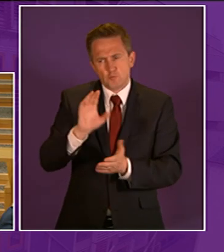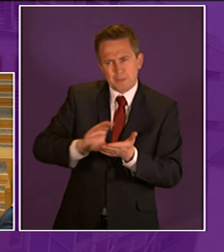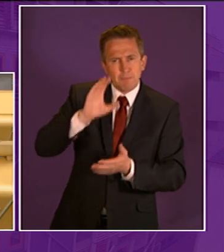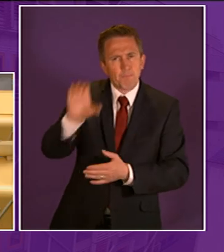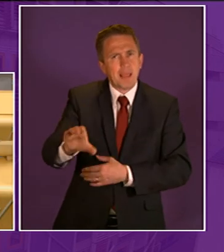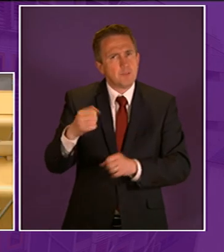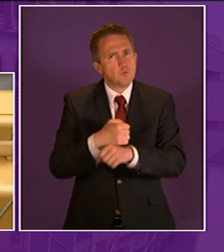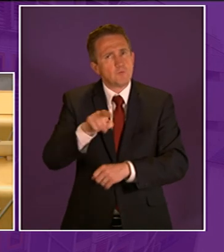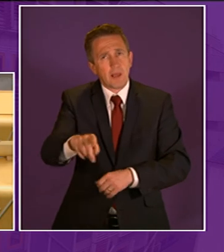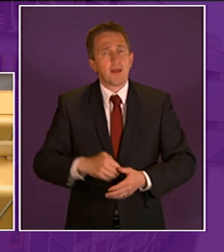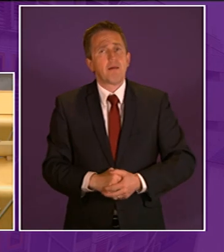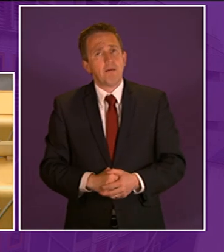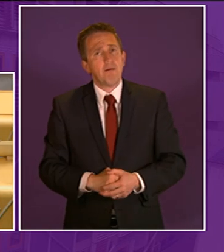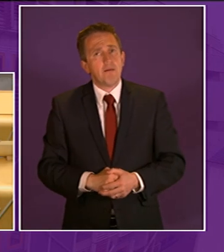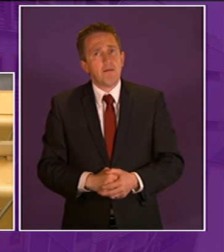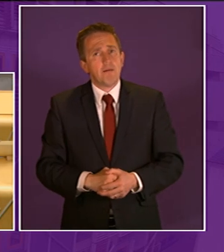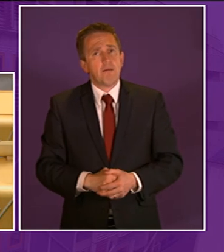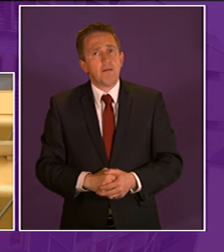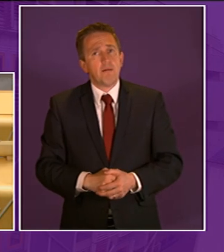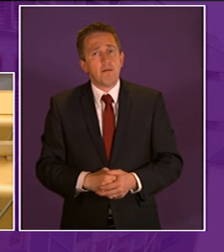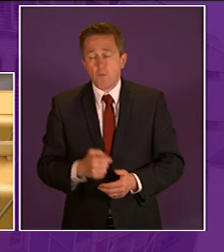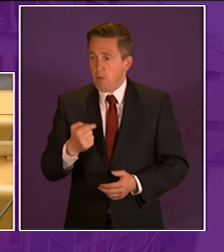John Swinney: I am prepared to spend the money to try to